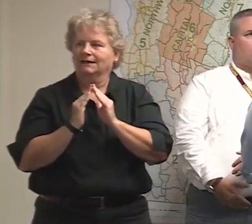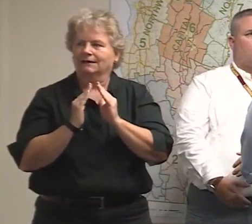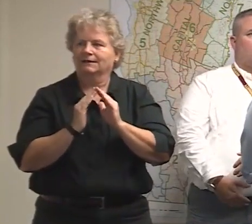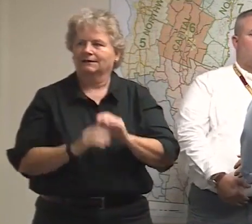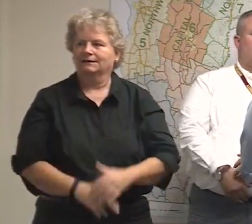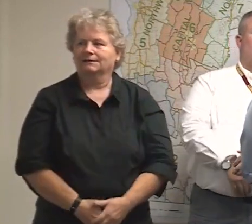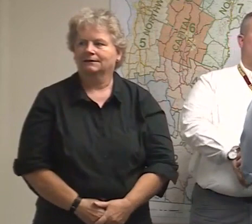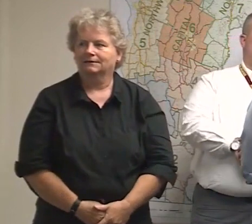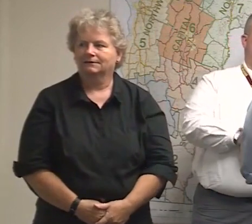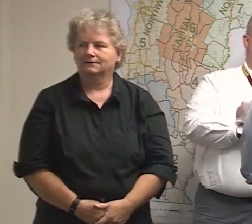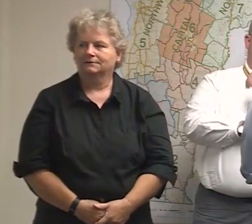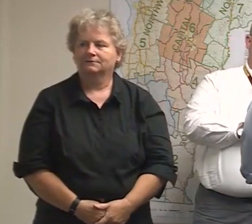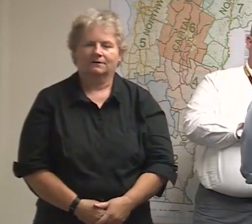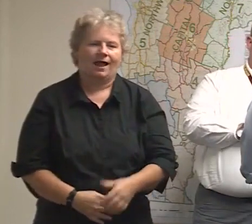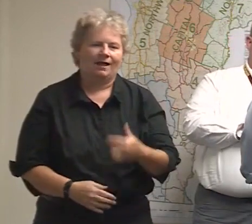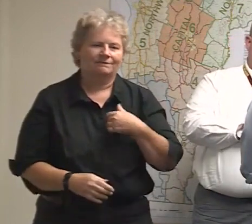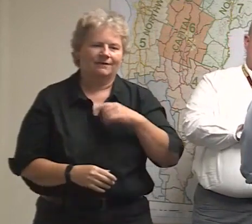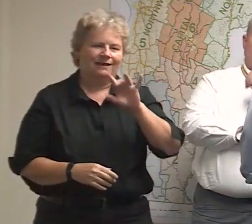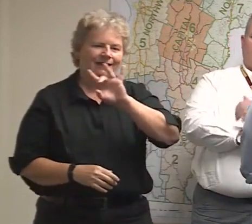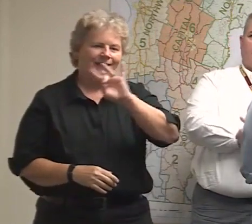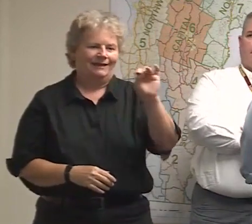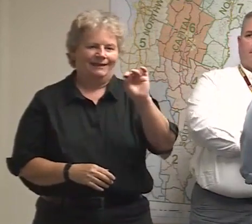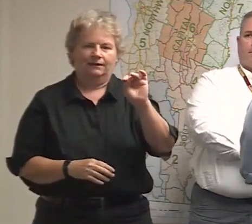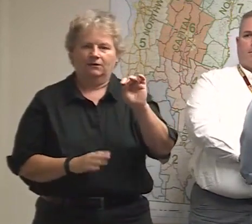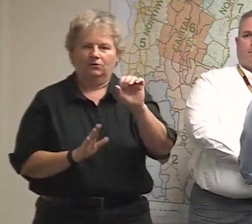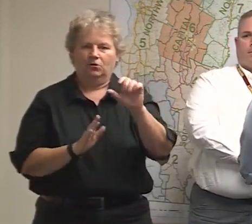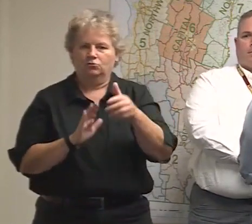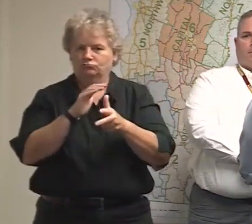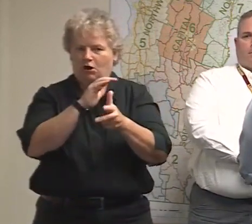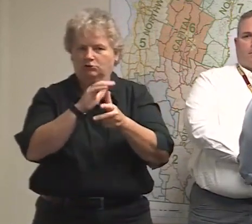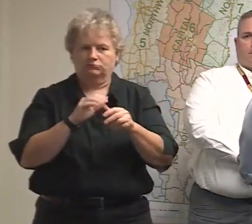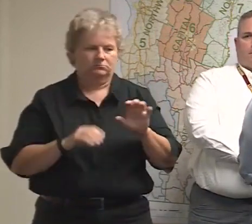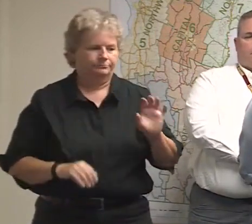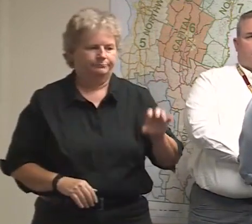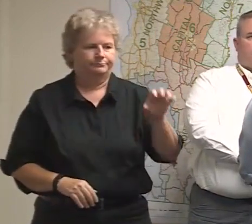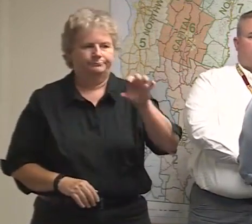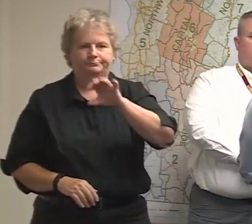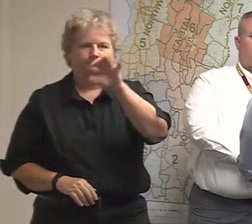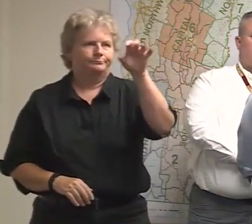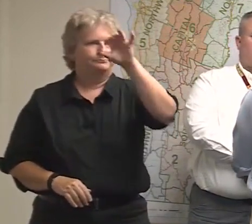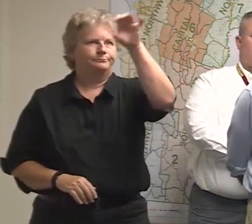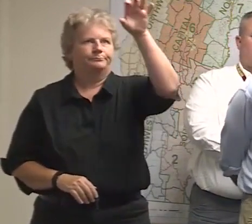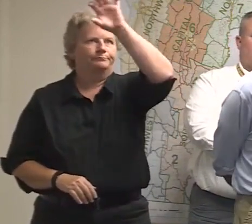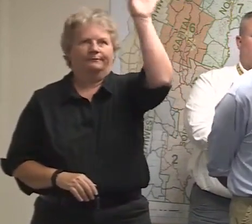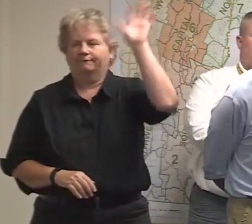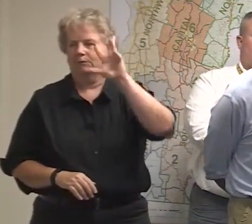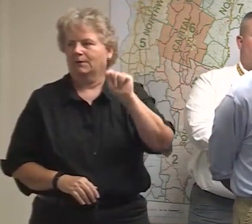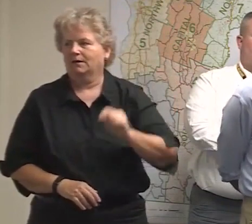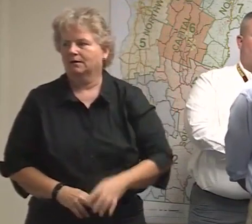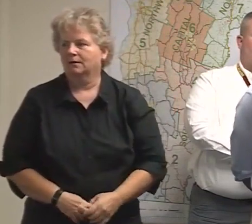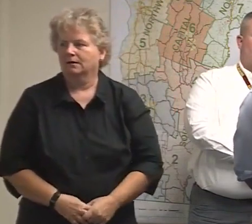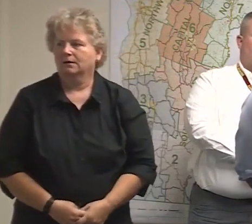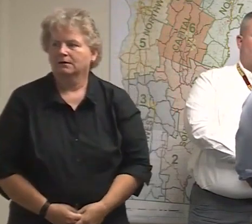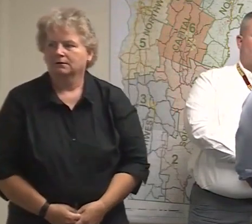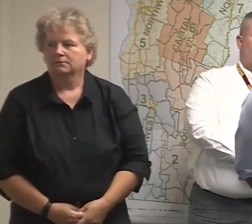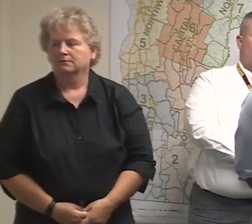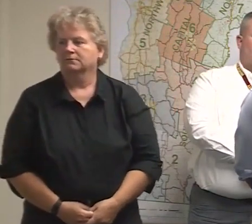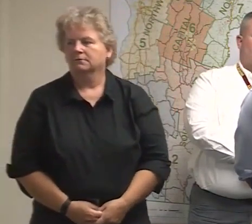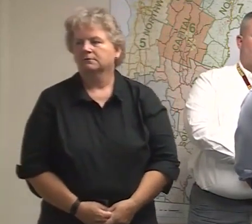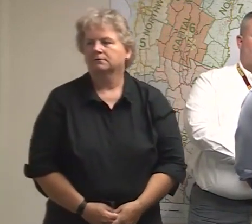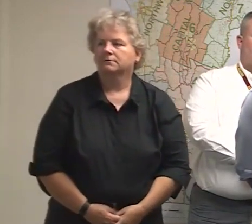WE HAVE CLOSE TO 80 ACTUAL GARAGES THROUGHOUT NINE DISTRICTS AND FIVE REGIONS THAT I MENTIONED THE OTHER DAY.